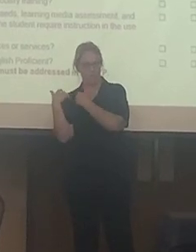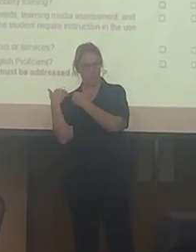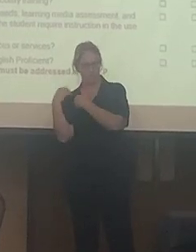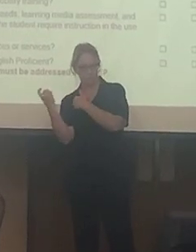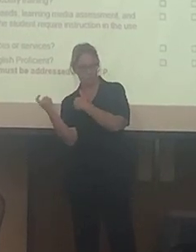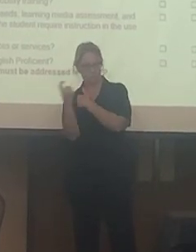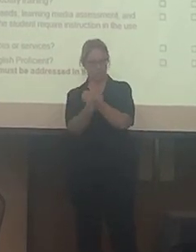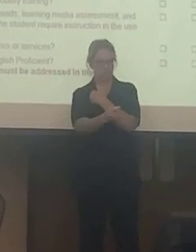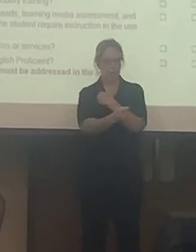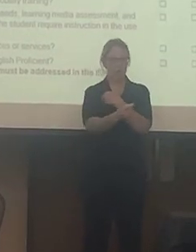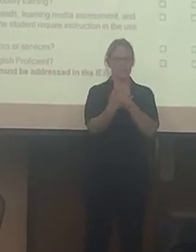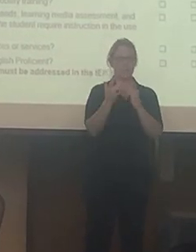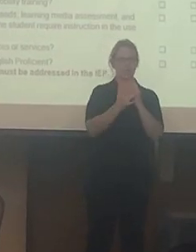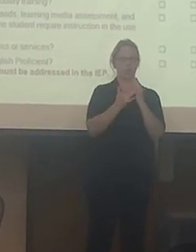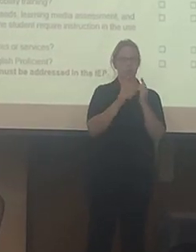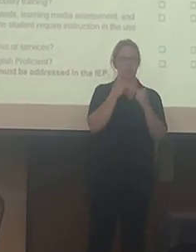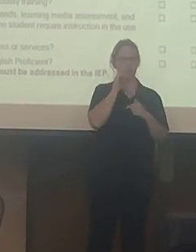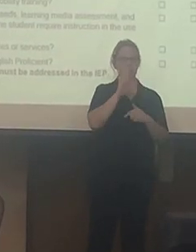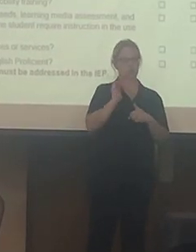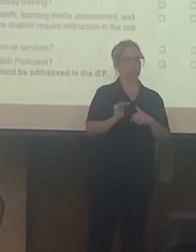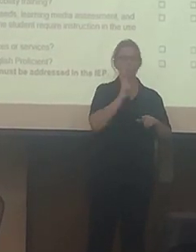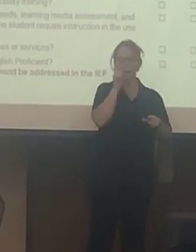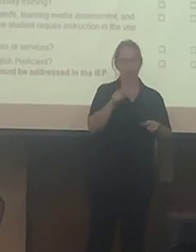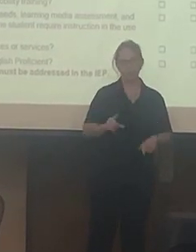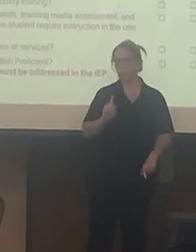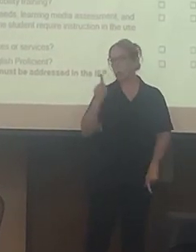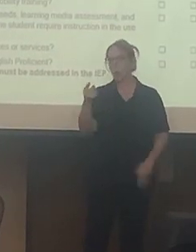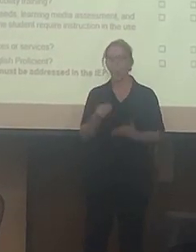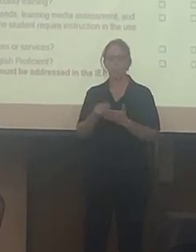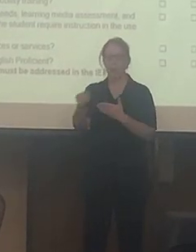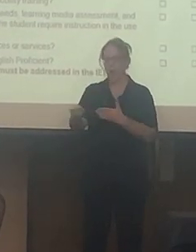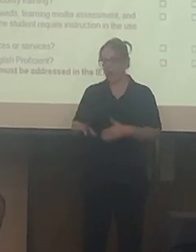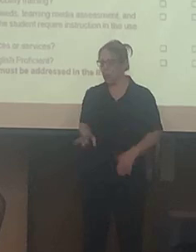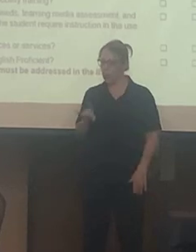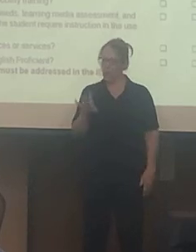child you shouldn't have to go out and buy that out of pocket for your child if the team deems